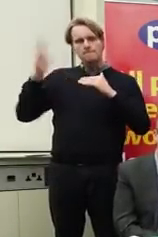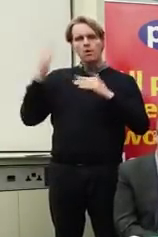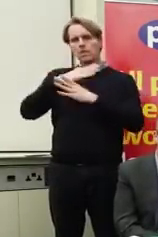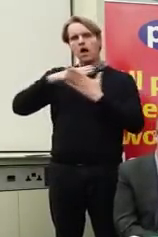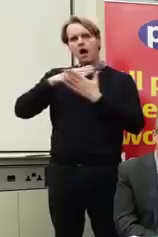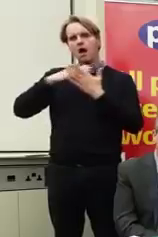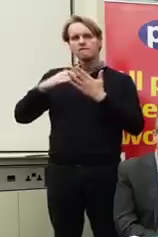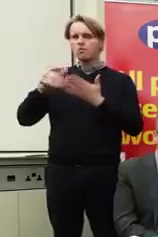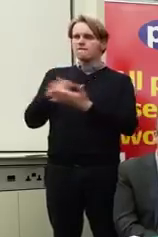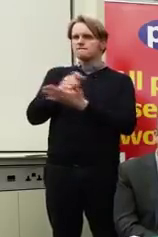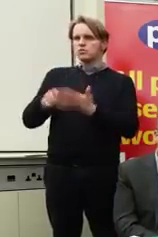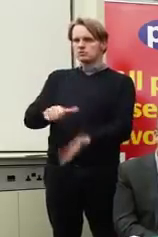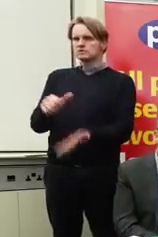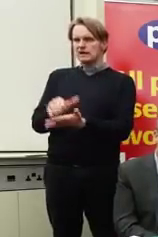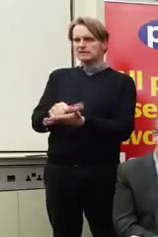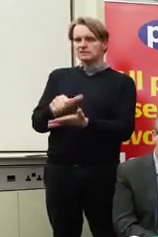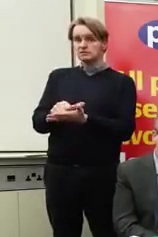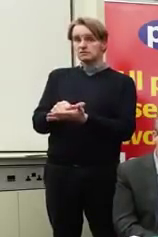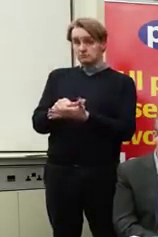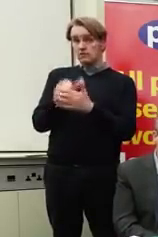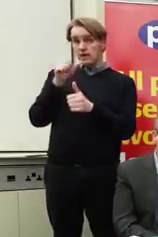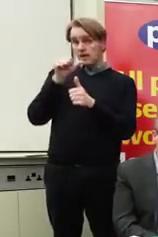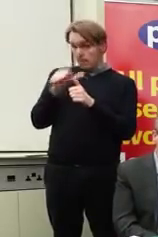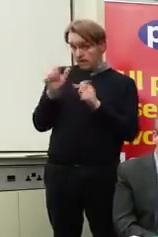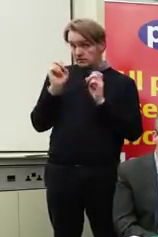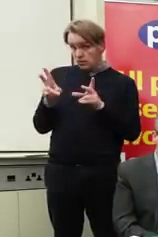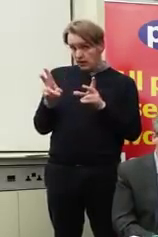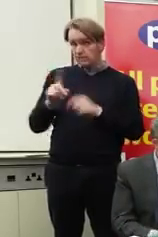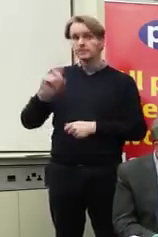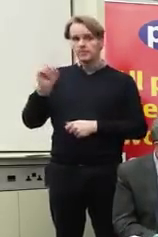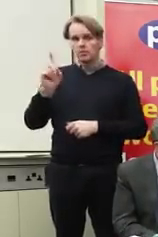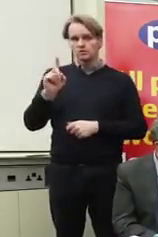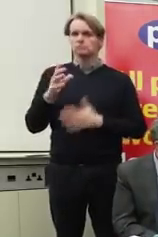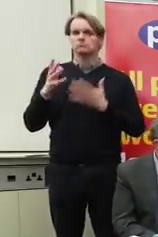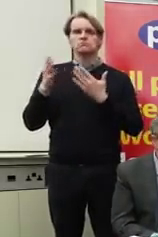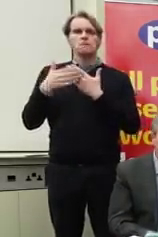yes and the best way to do that I think now has to be that we have meetings, that